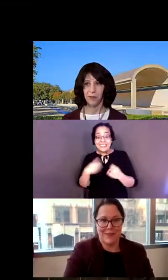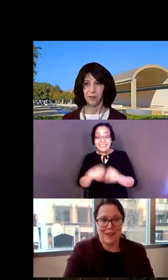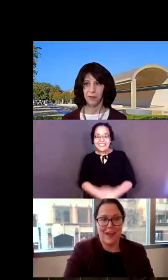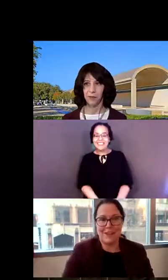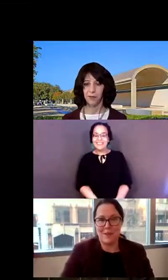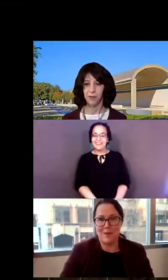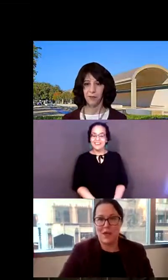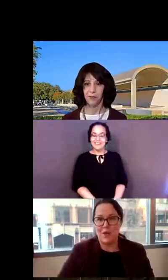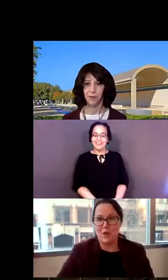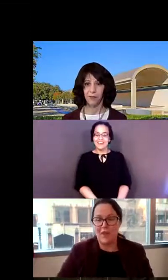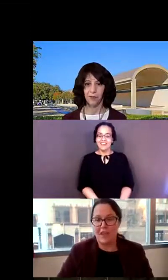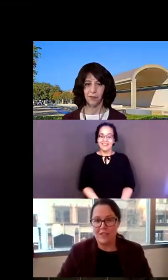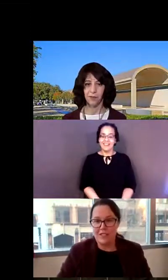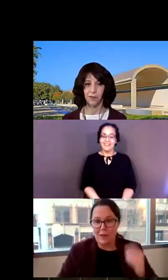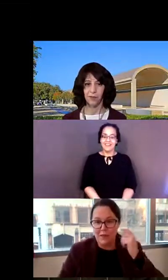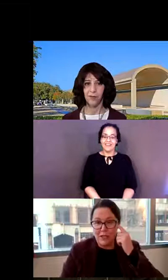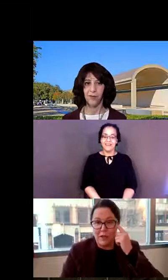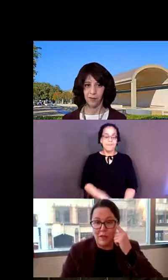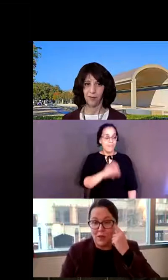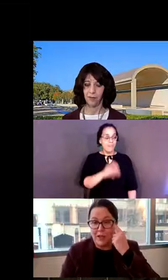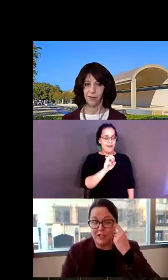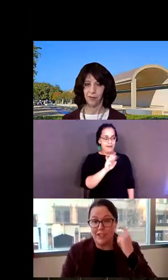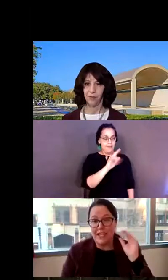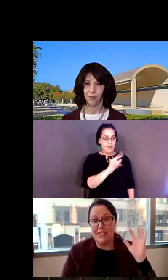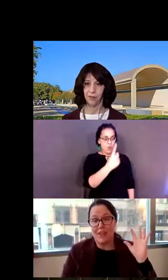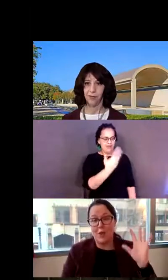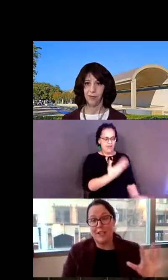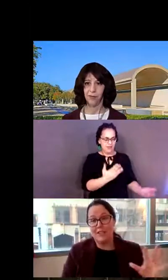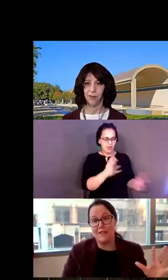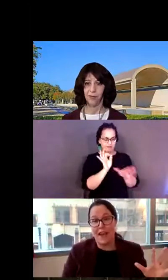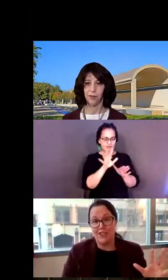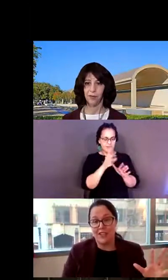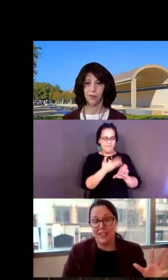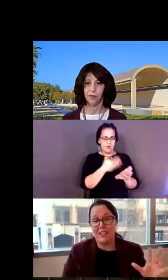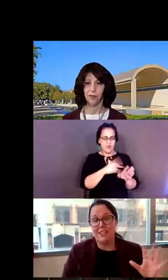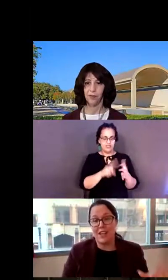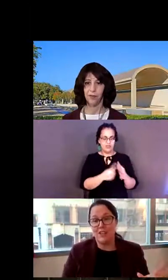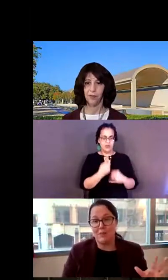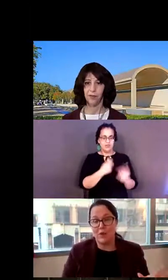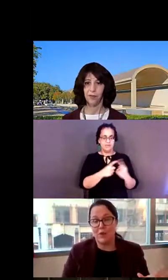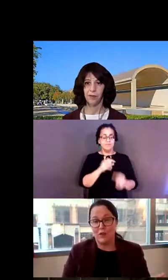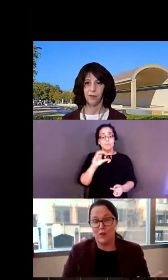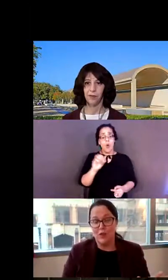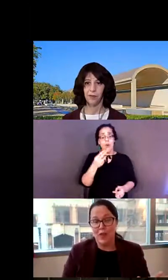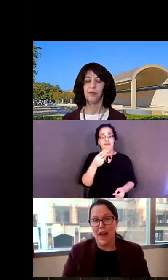Awesome. The one thing I'll just say before we jump into questions is OHA's